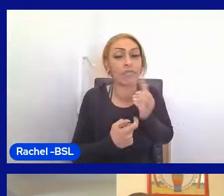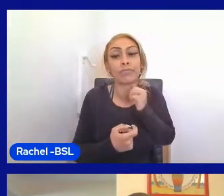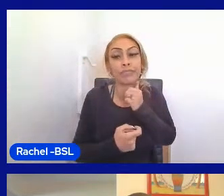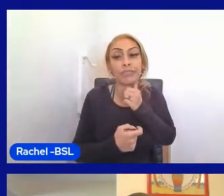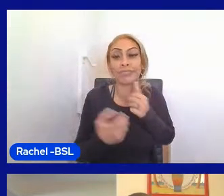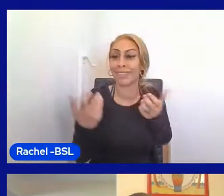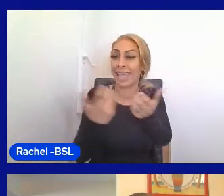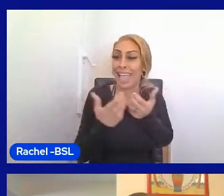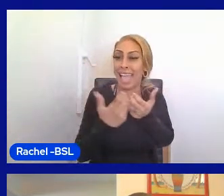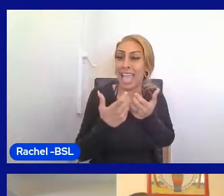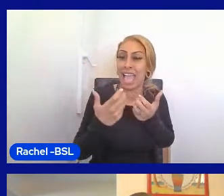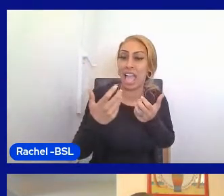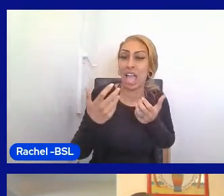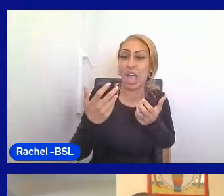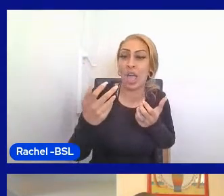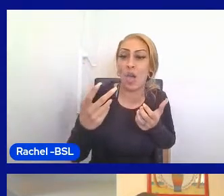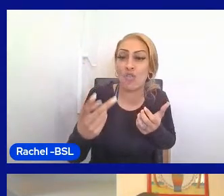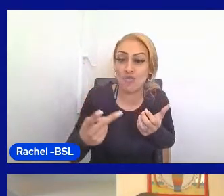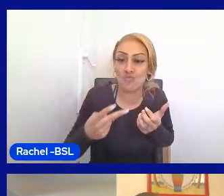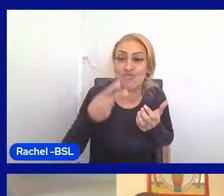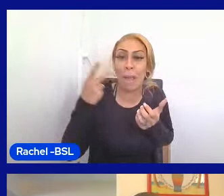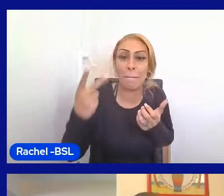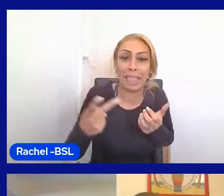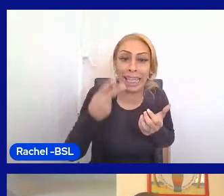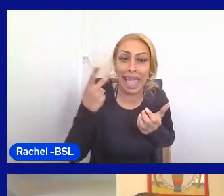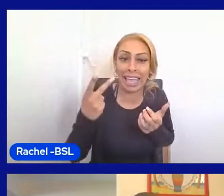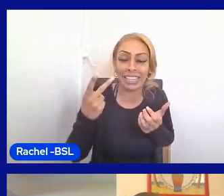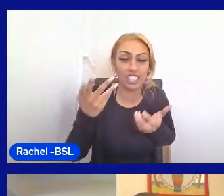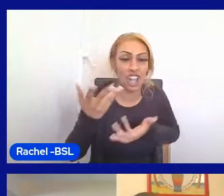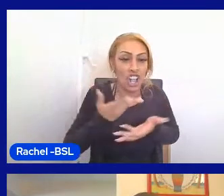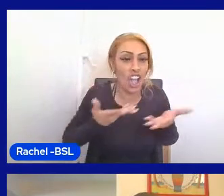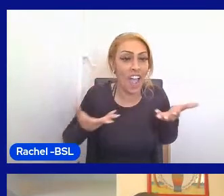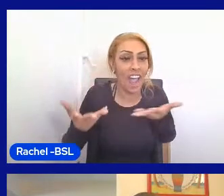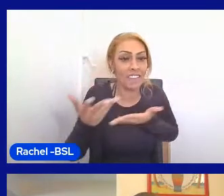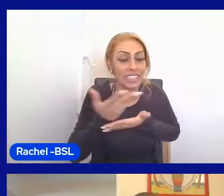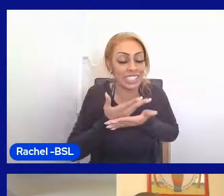idea of conversations in VR , you spoke about this earlier.